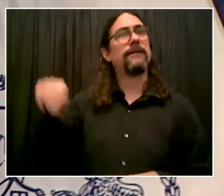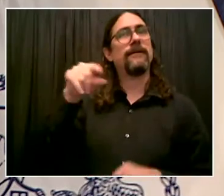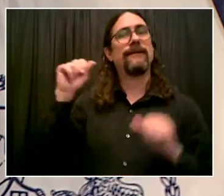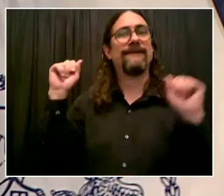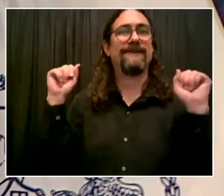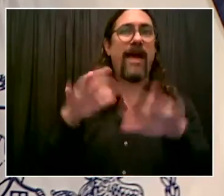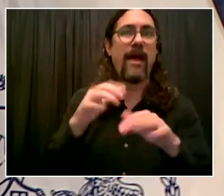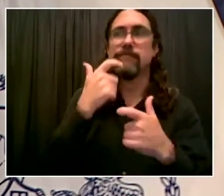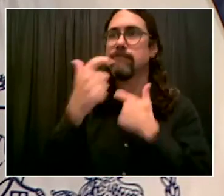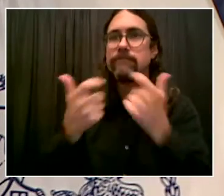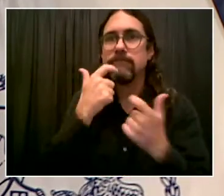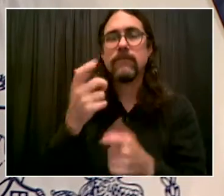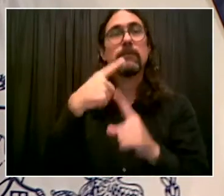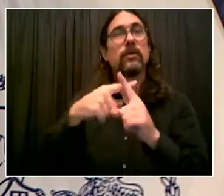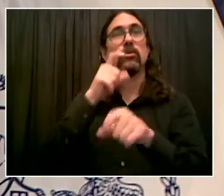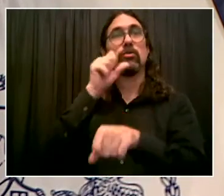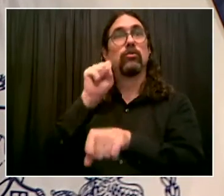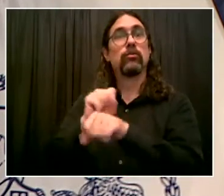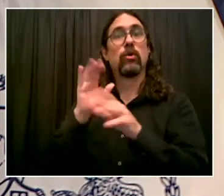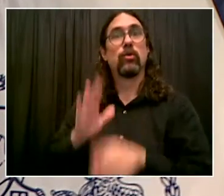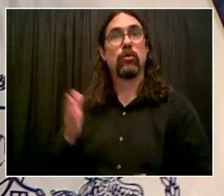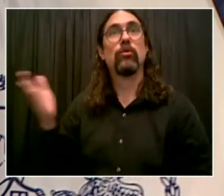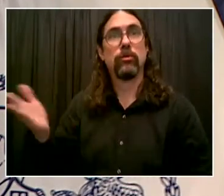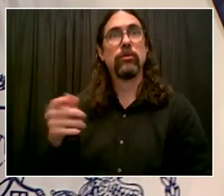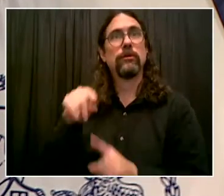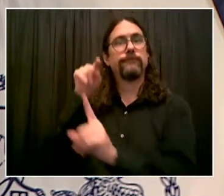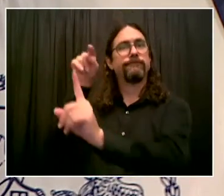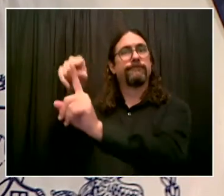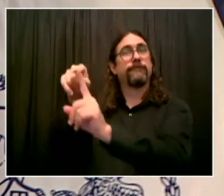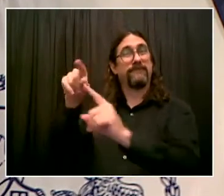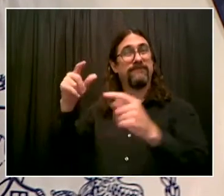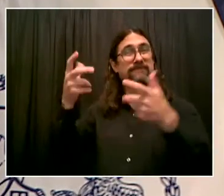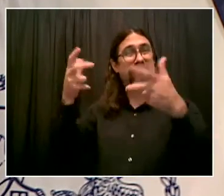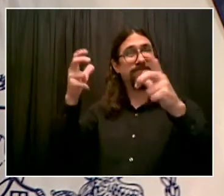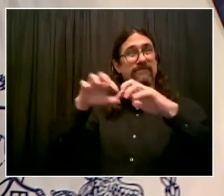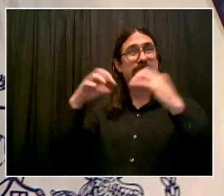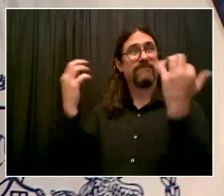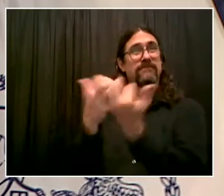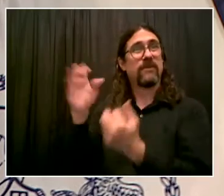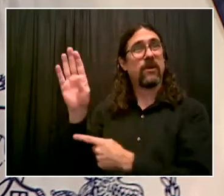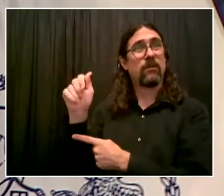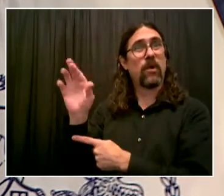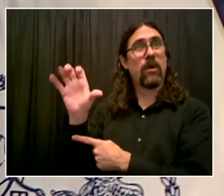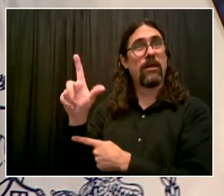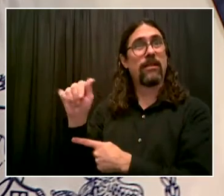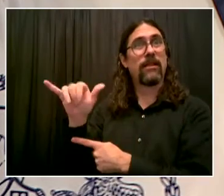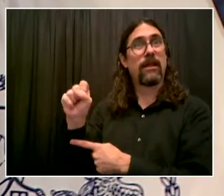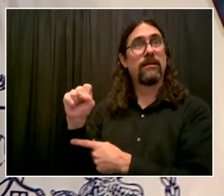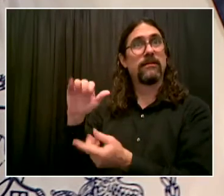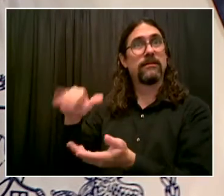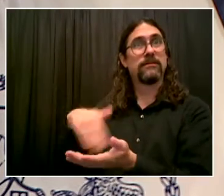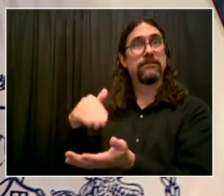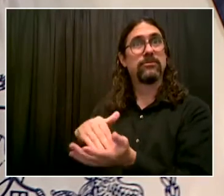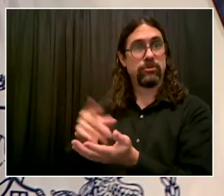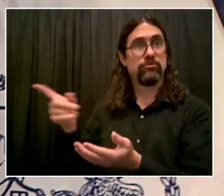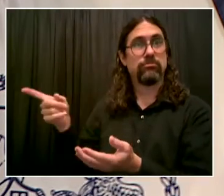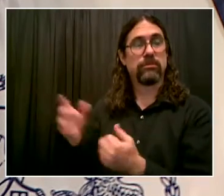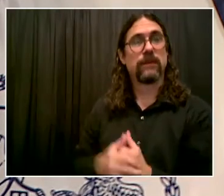SERVICE ANNOUNCEMENT FOR THE FANS AND FOR THE BARCLAYS CENTER WORKERS AND FOR EVERYONE HWO CARES ABOUT THE NETS.